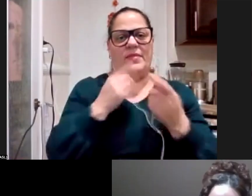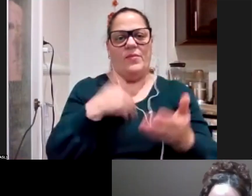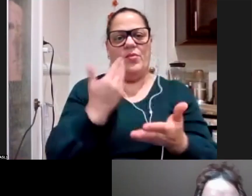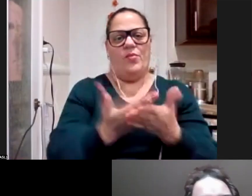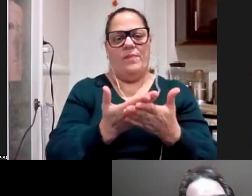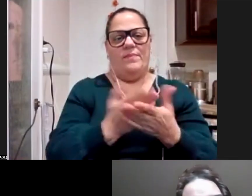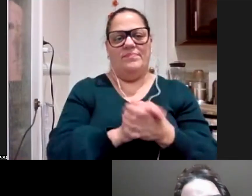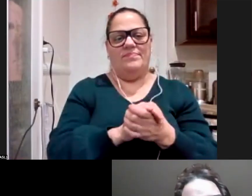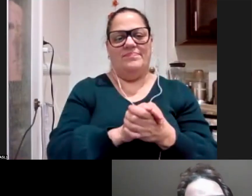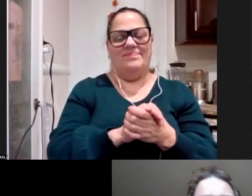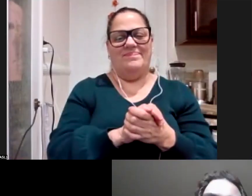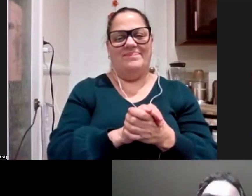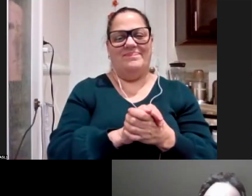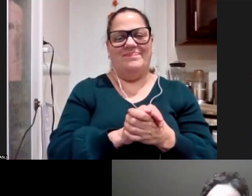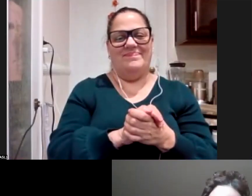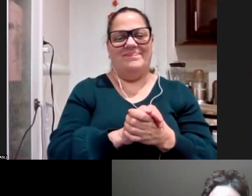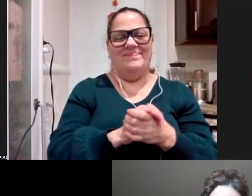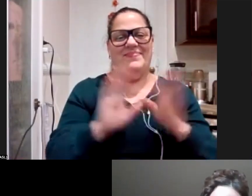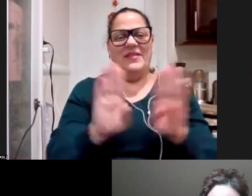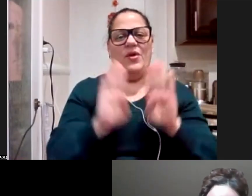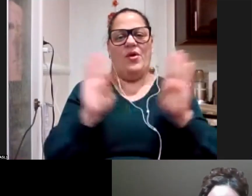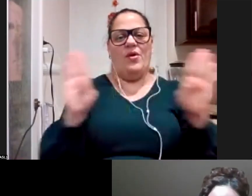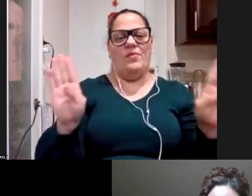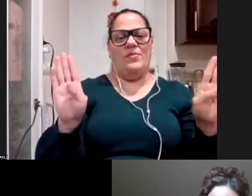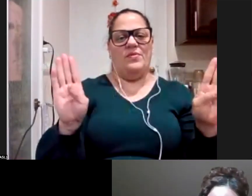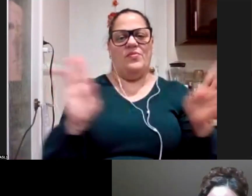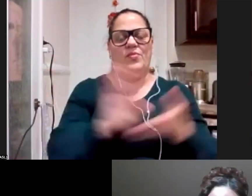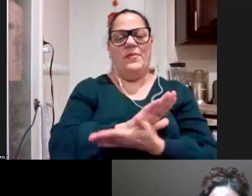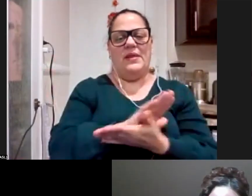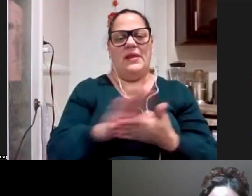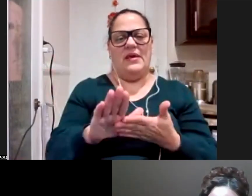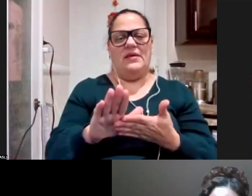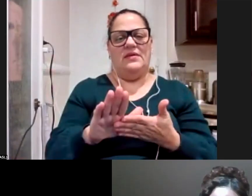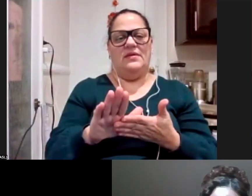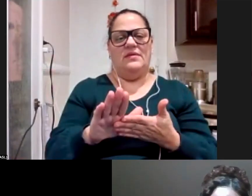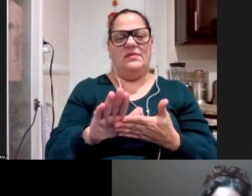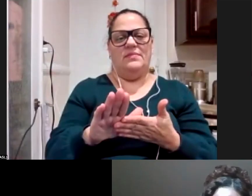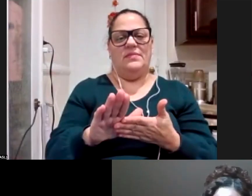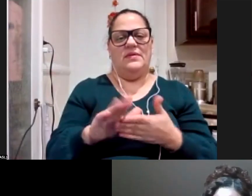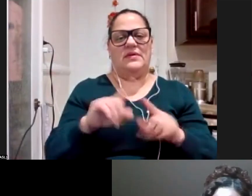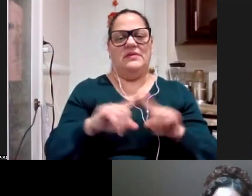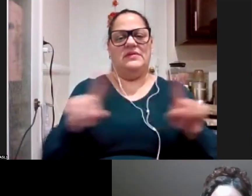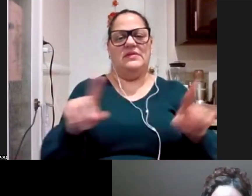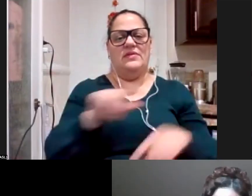[NATALIE] Well, the opening itself will be nice because of the ceremonial quality, but we want to